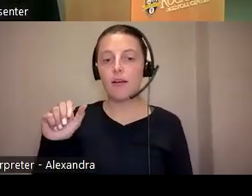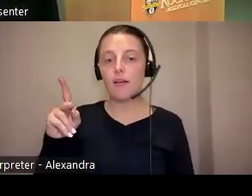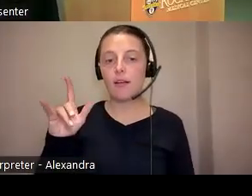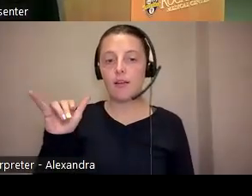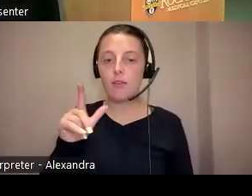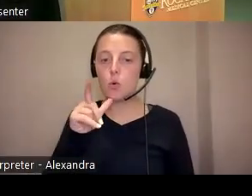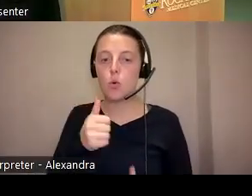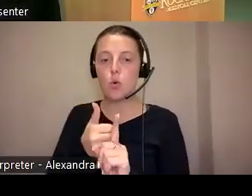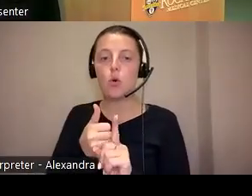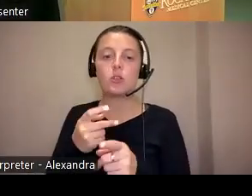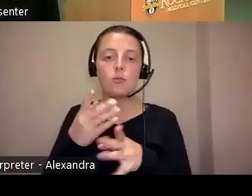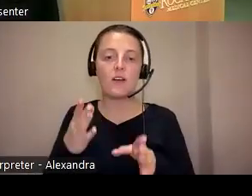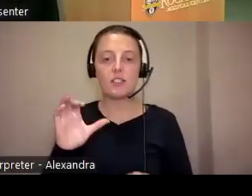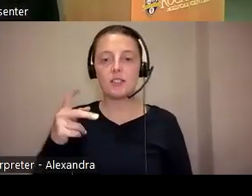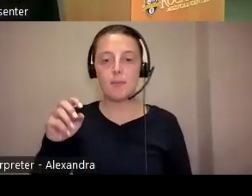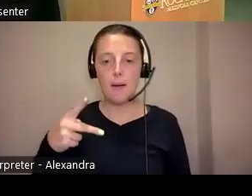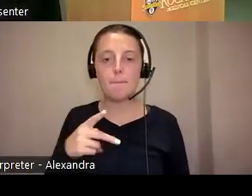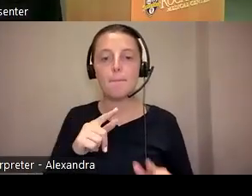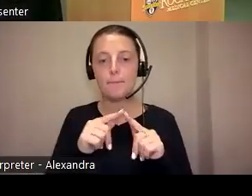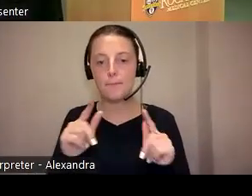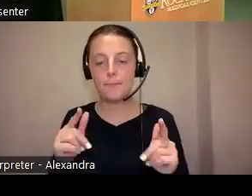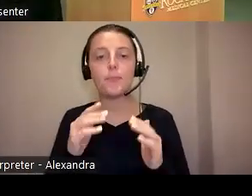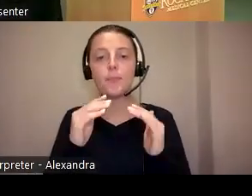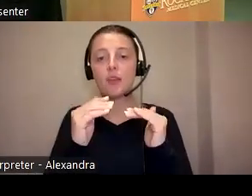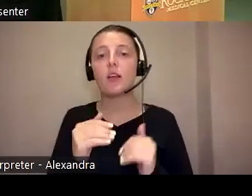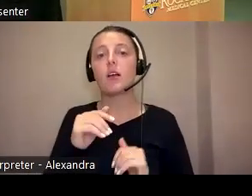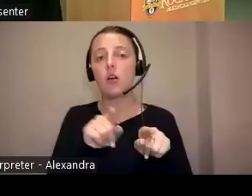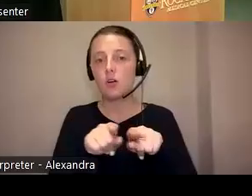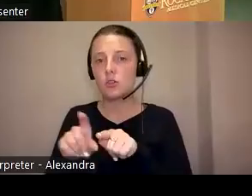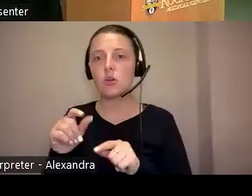these are our incredible peers that are located across the department. And there's no better way